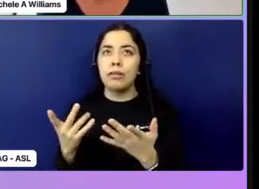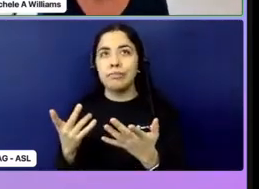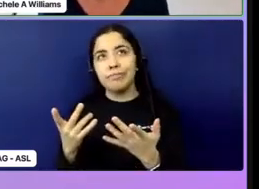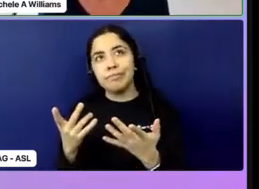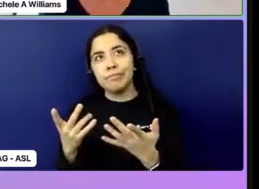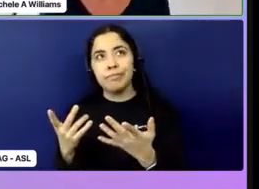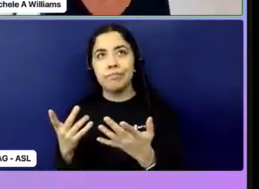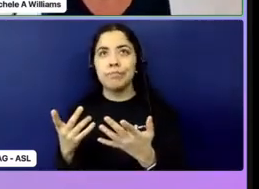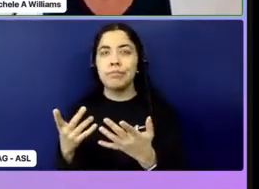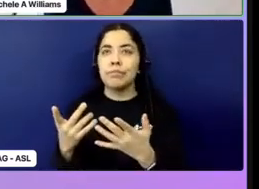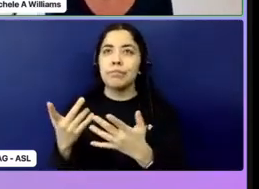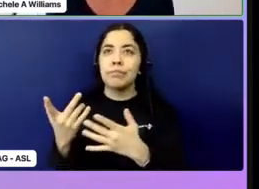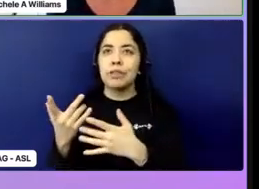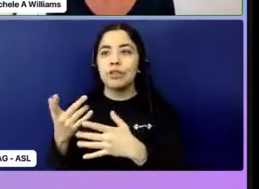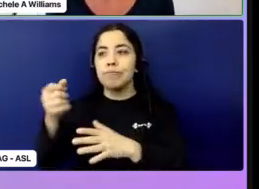cured, unfortunately, it has